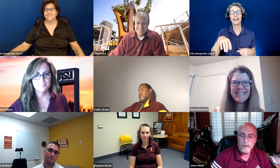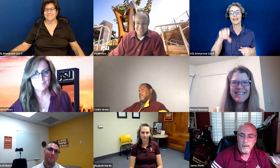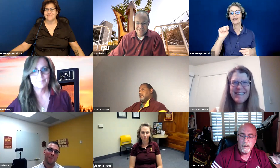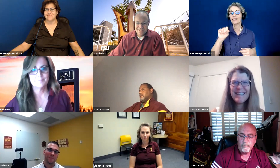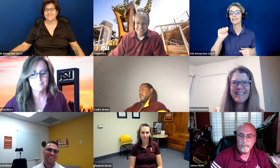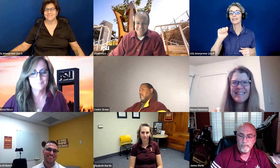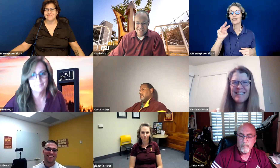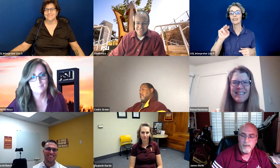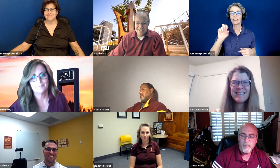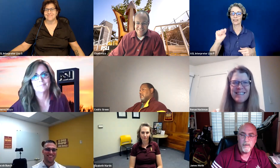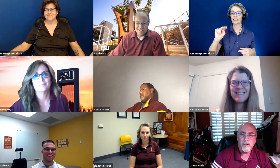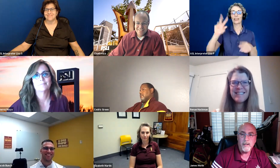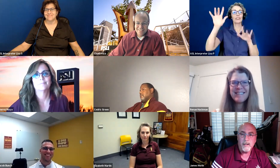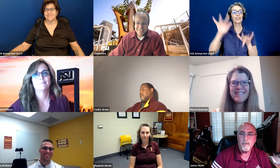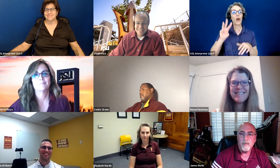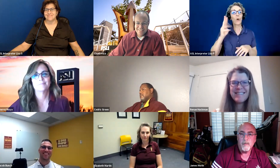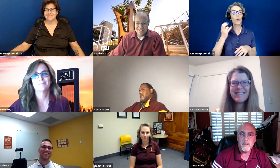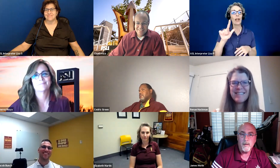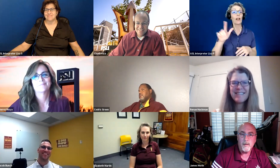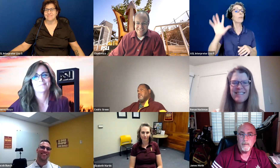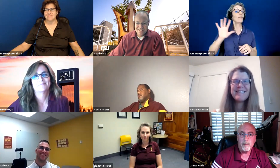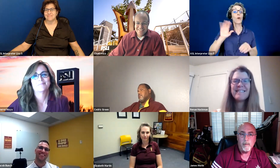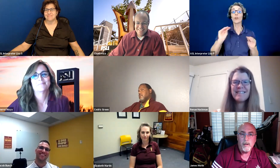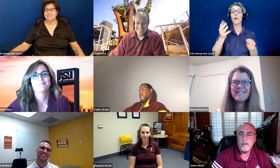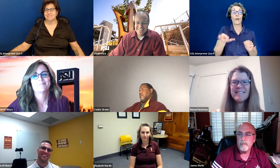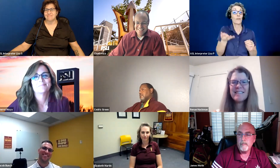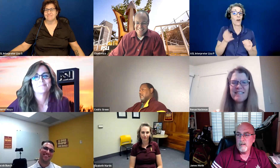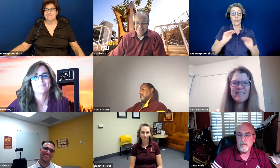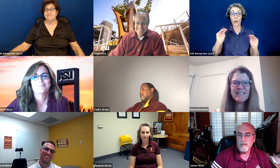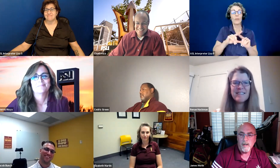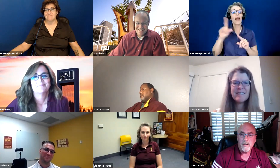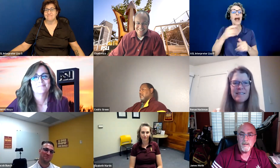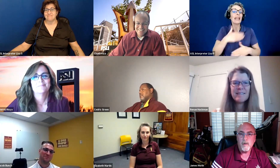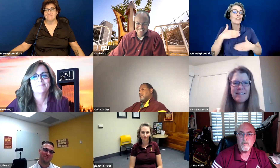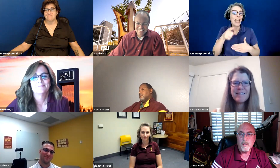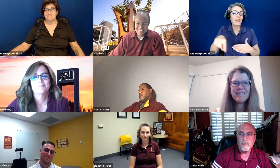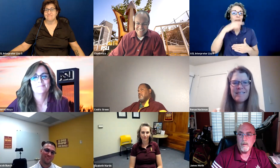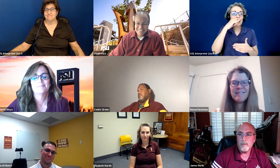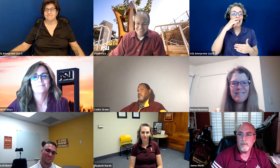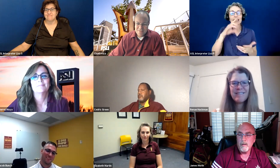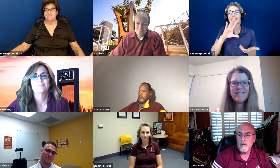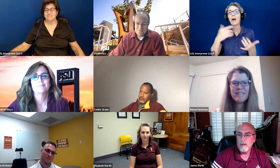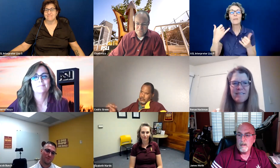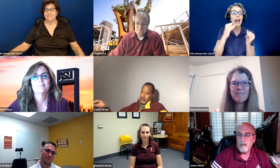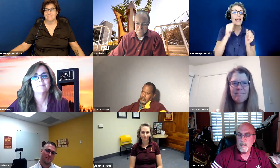but I used to entertain the kids doing that stuff. And then we would play different kinds of sports and everything else.